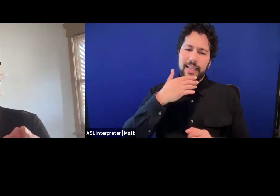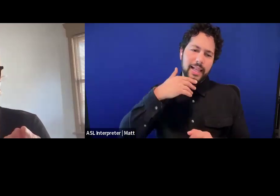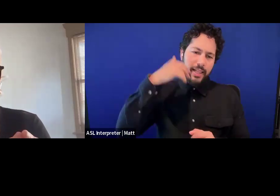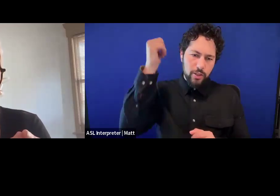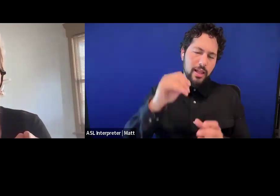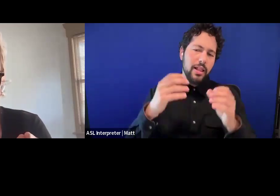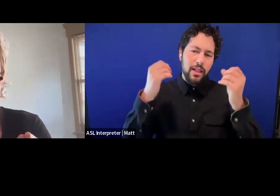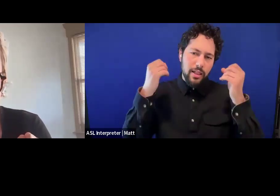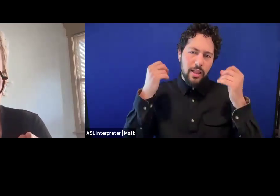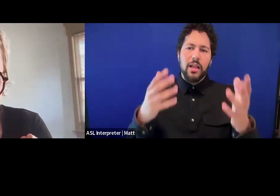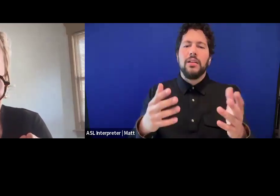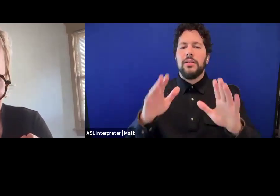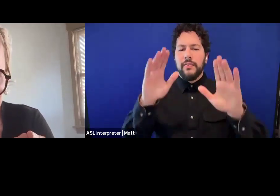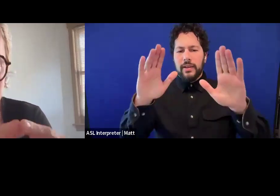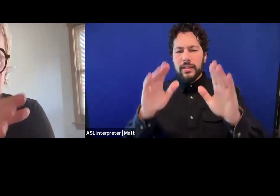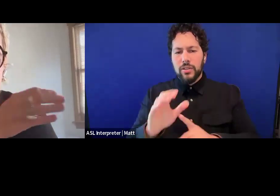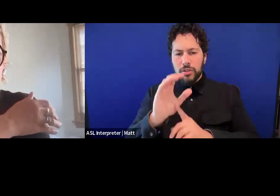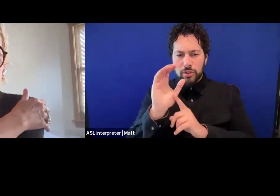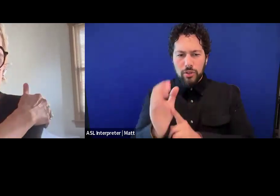younger cultural workers as well.